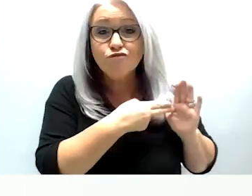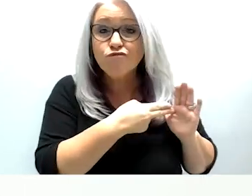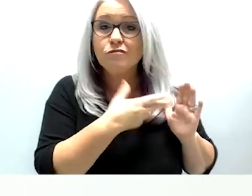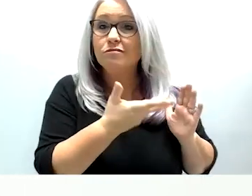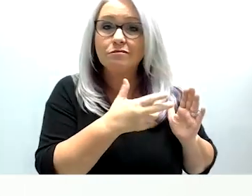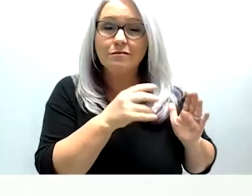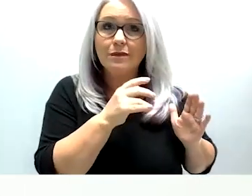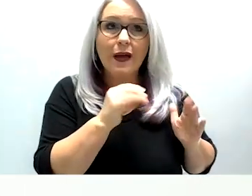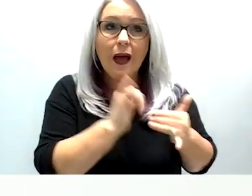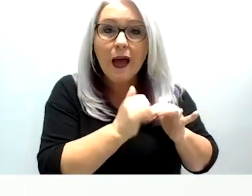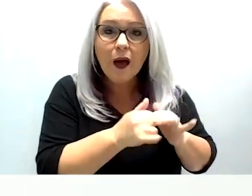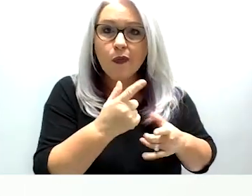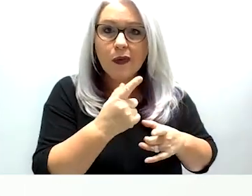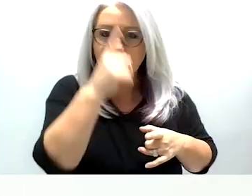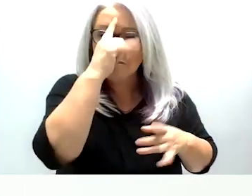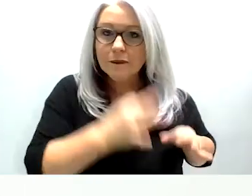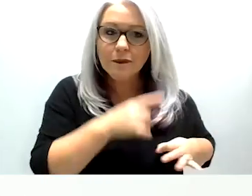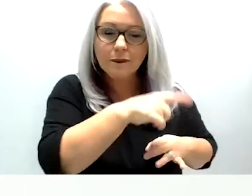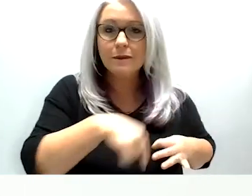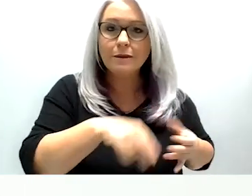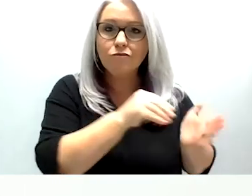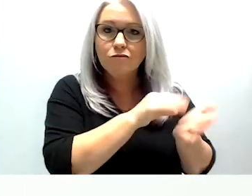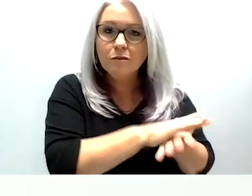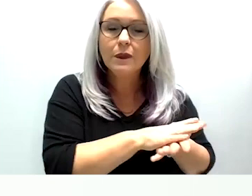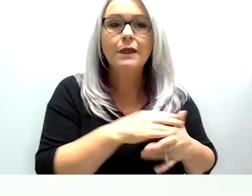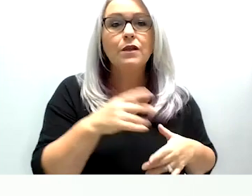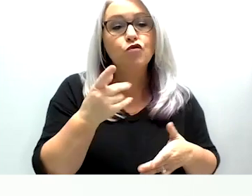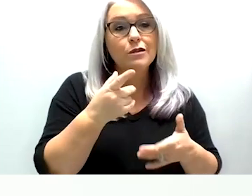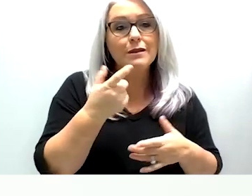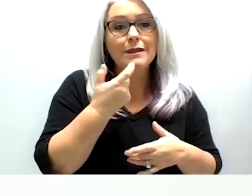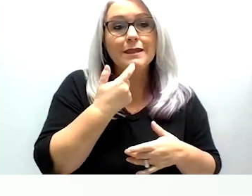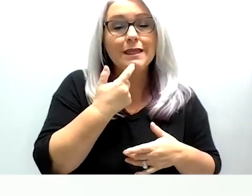diagnosed or anything like that. They just need to say you have it and talk about how it relates to the accommodation that you're